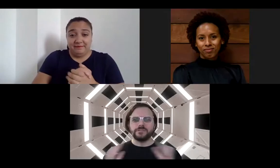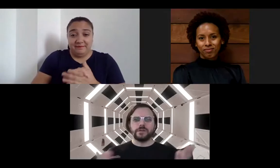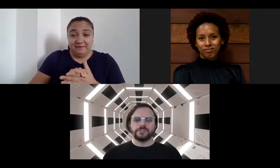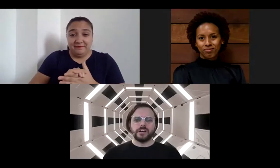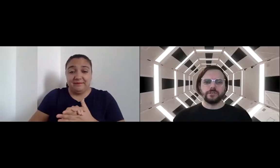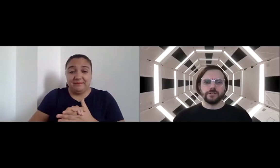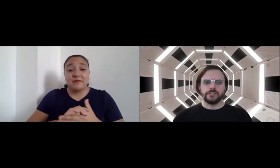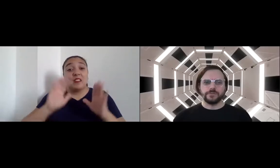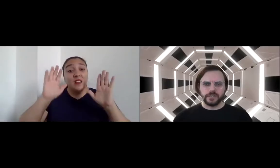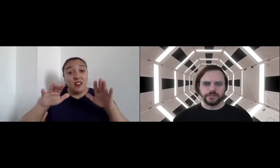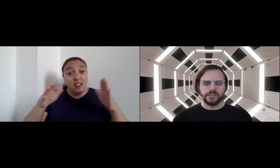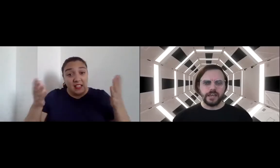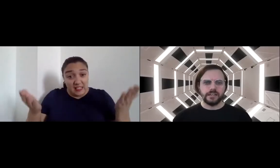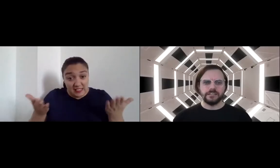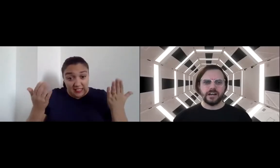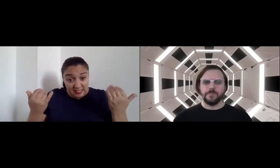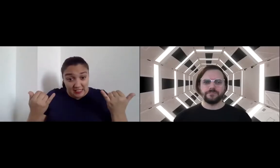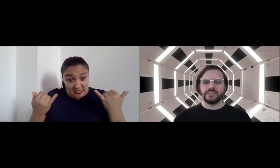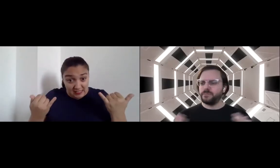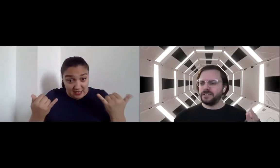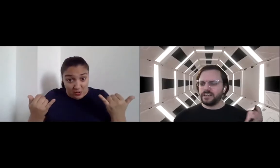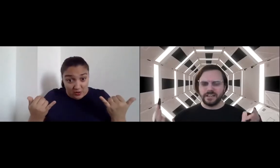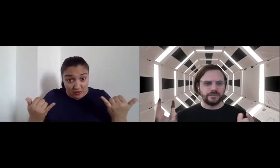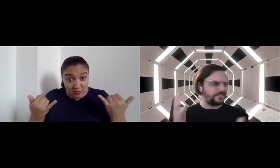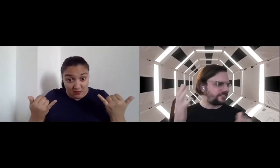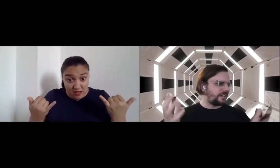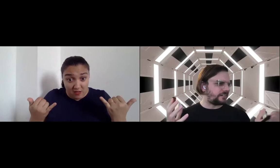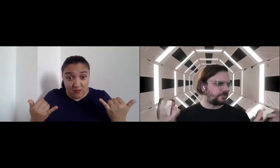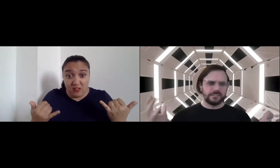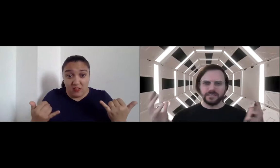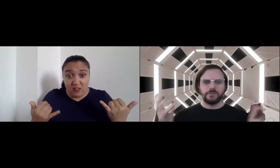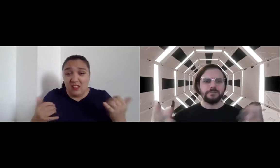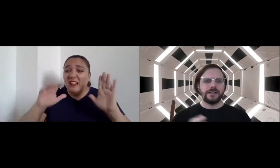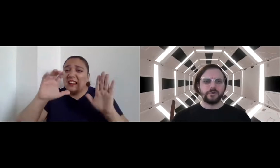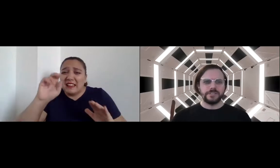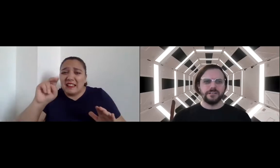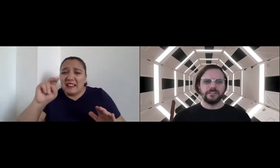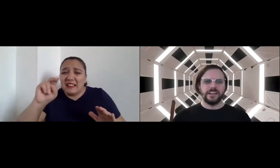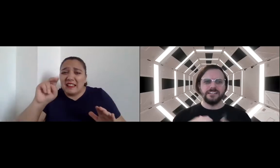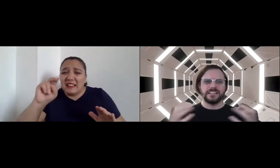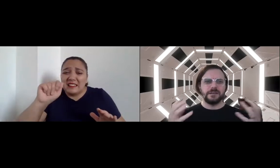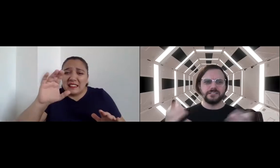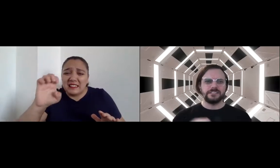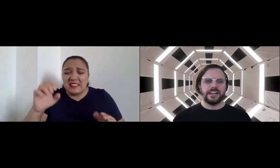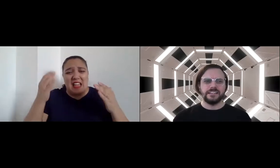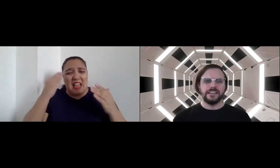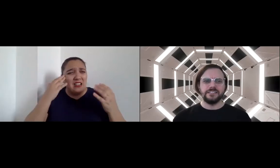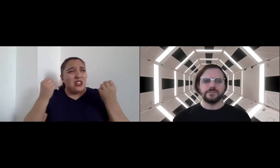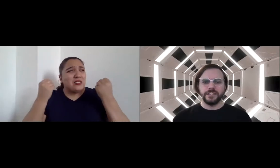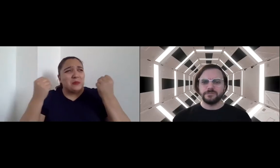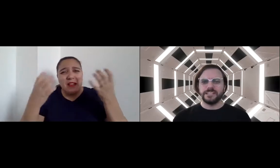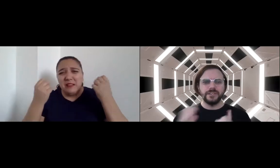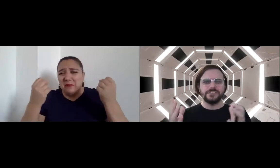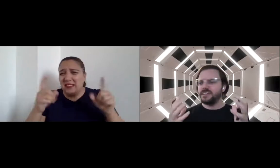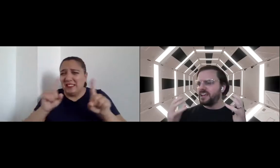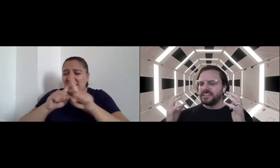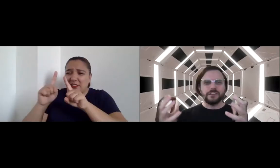thank you for your introduction and I know this we're on multi-platforms, can we give